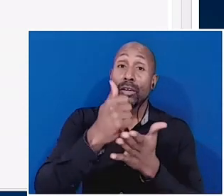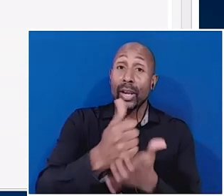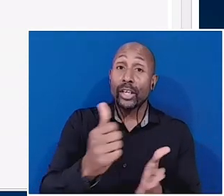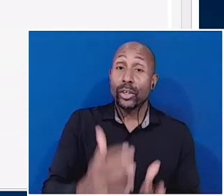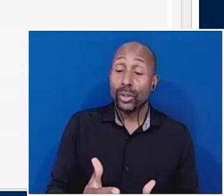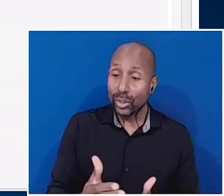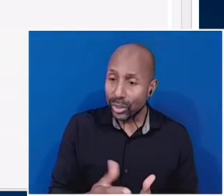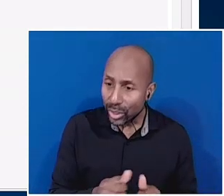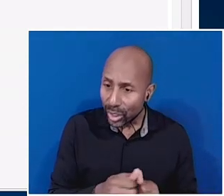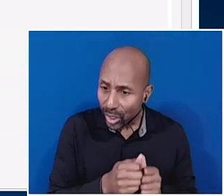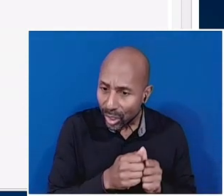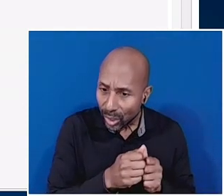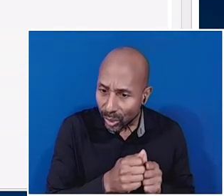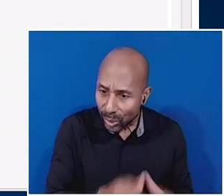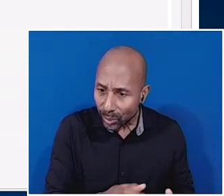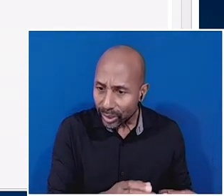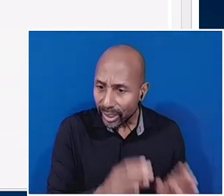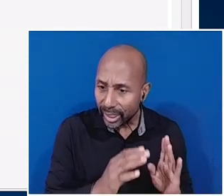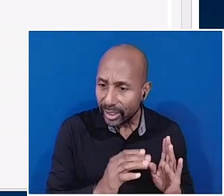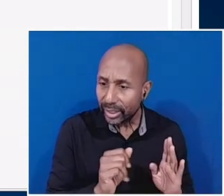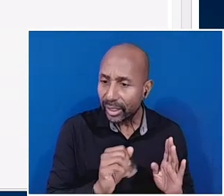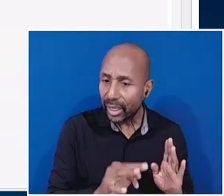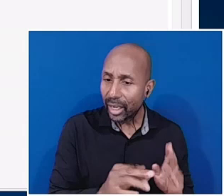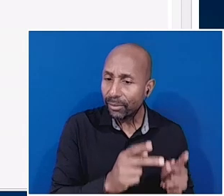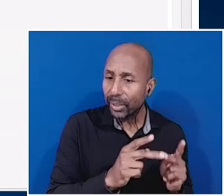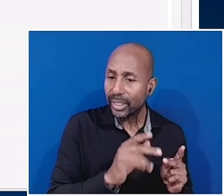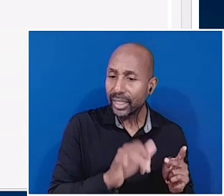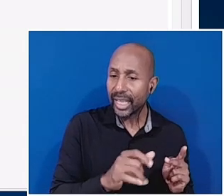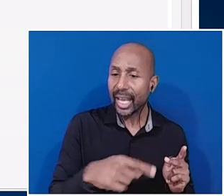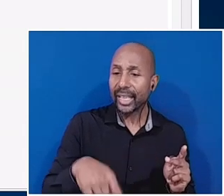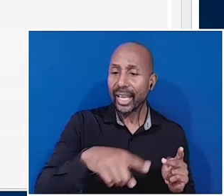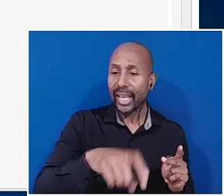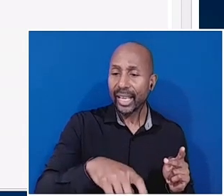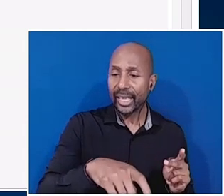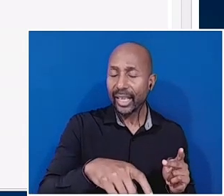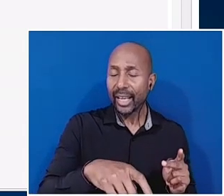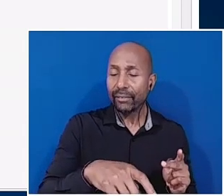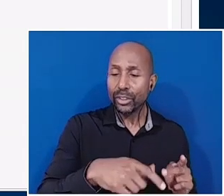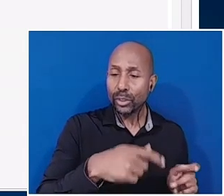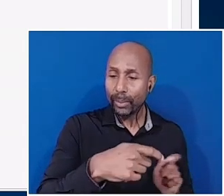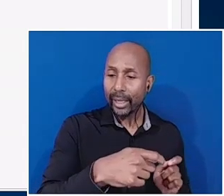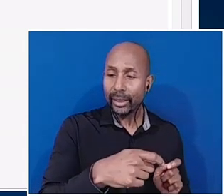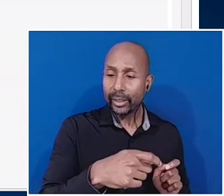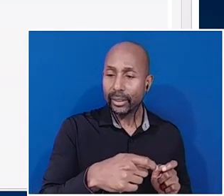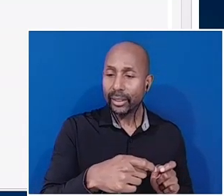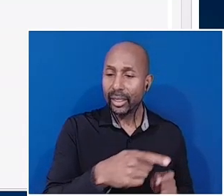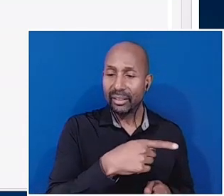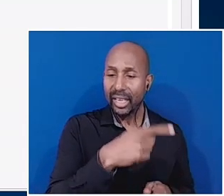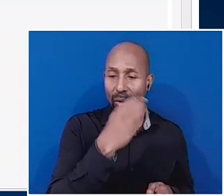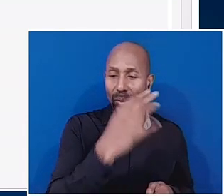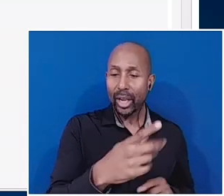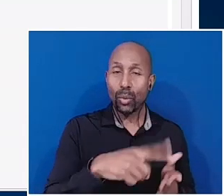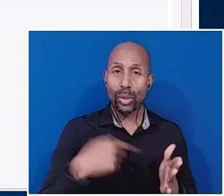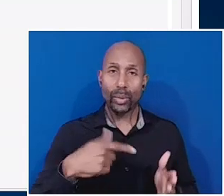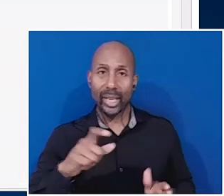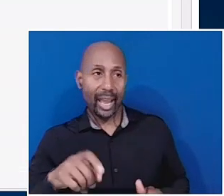they don't have- they don't care very much about what we have to say and they may feel the same about the Department, we